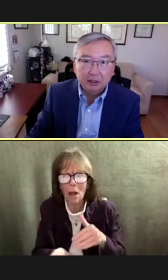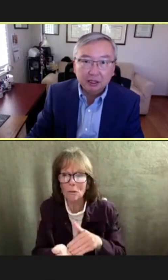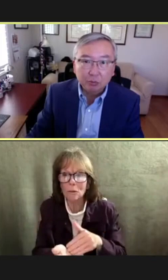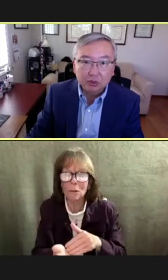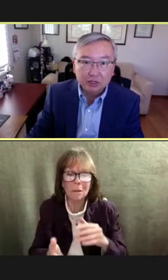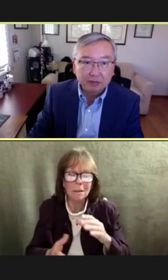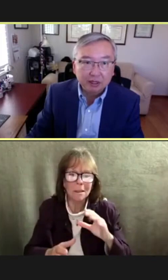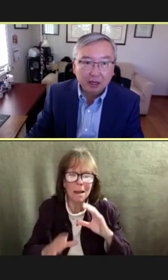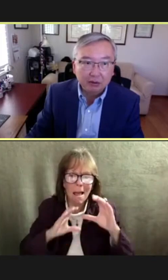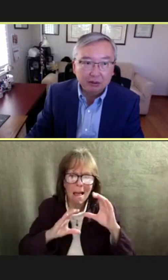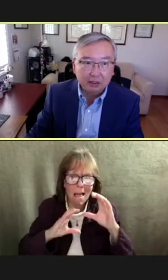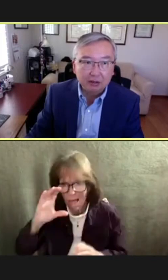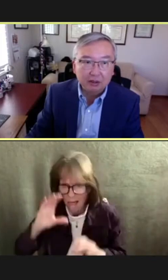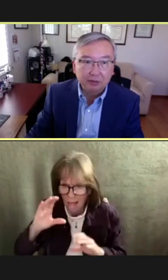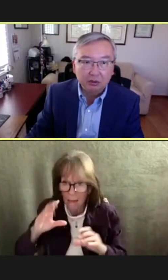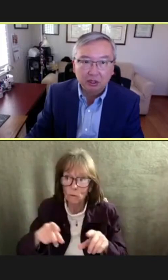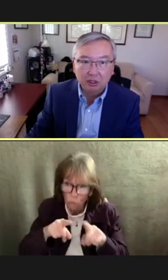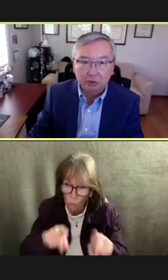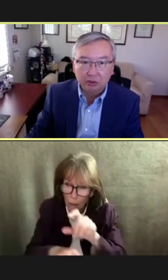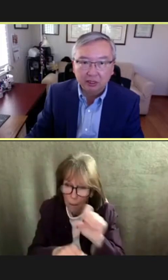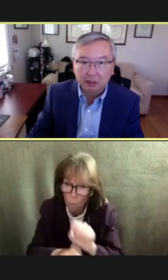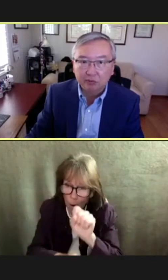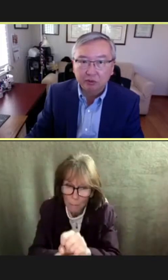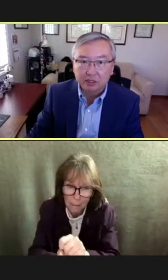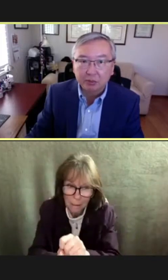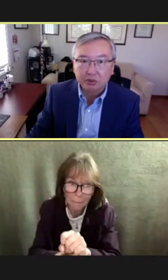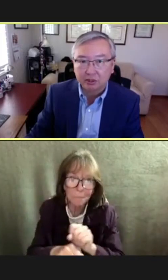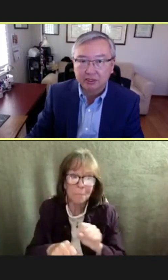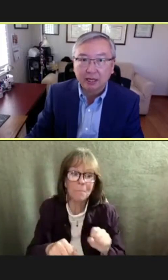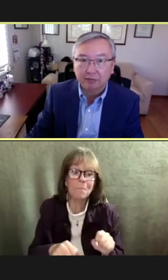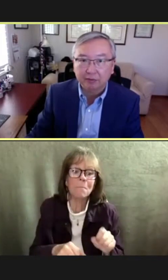The number is even higher than difficulty communicating with the reception staff.